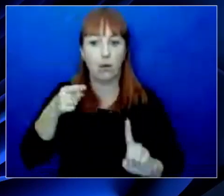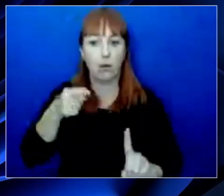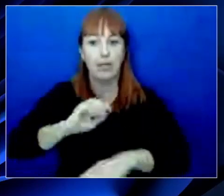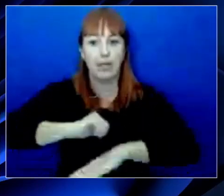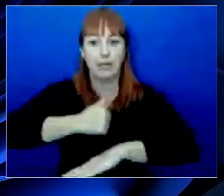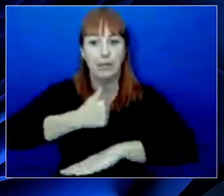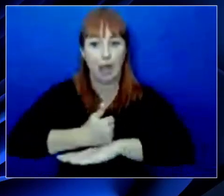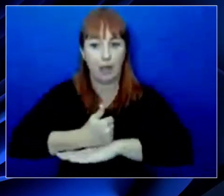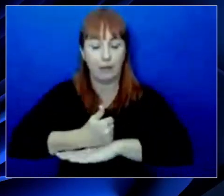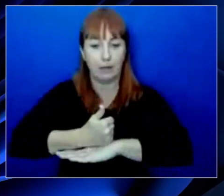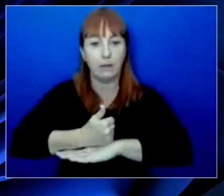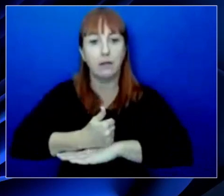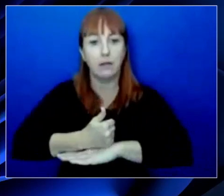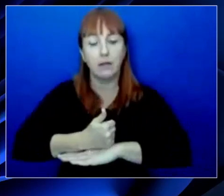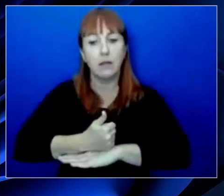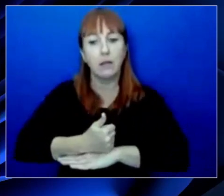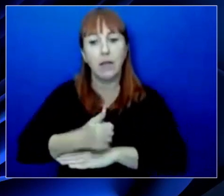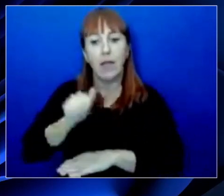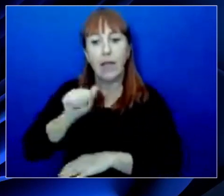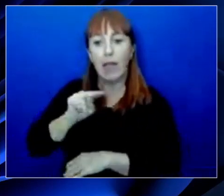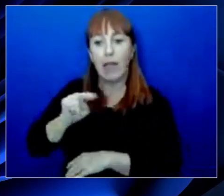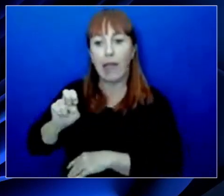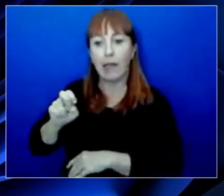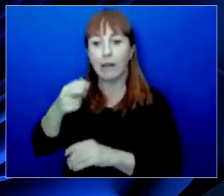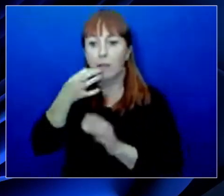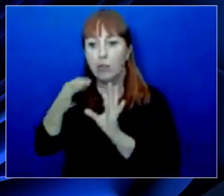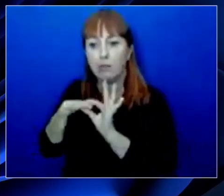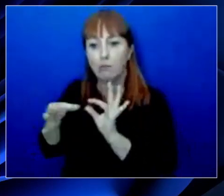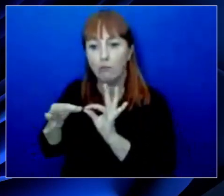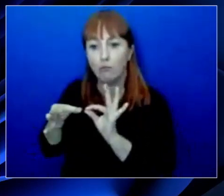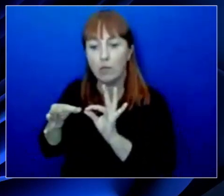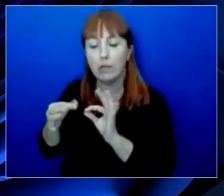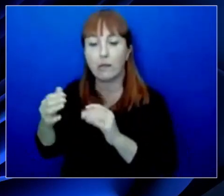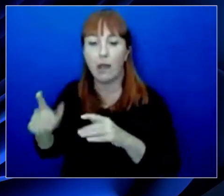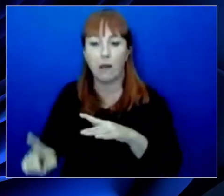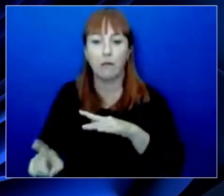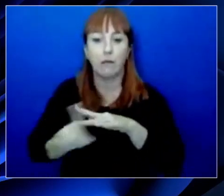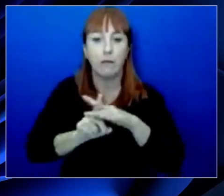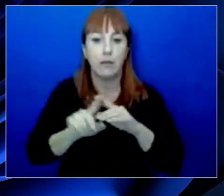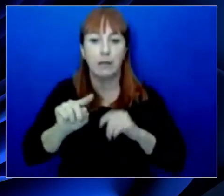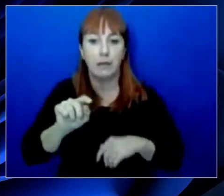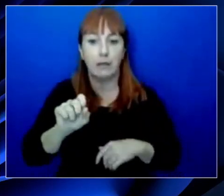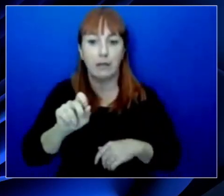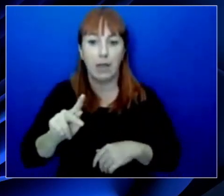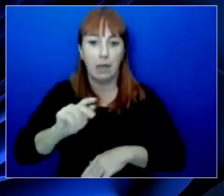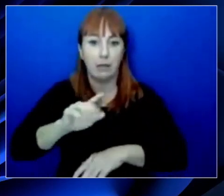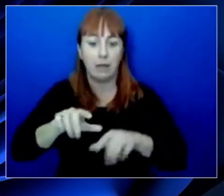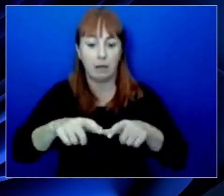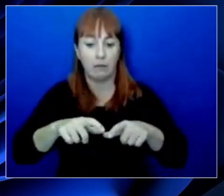We talked a little bit about this when Ann presented, and I mentioned it when we were in taskbar settings.